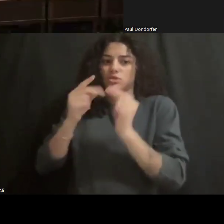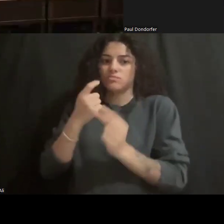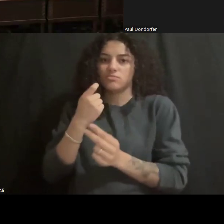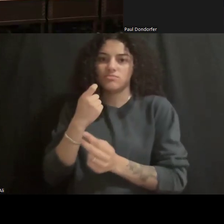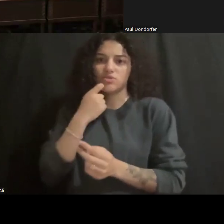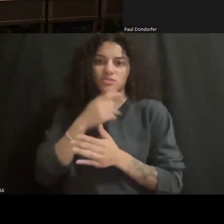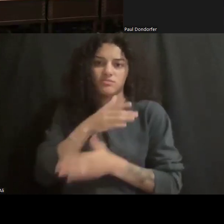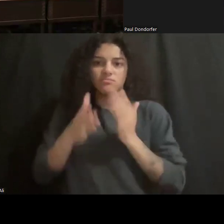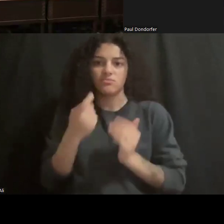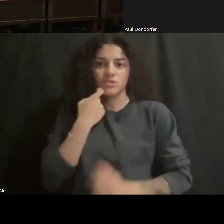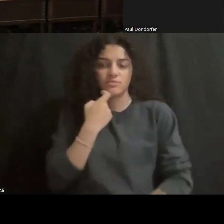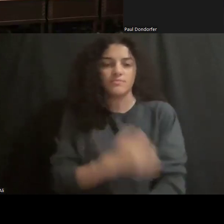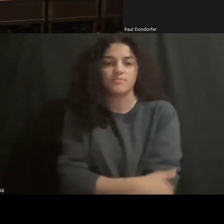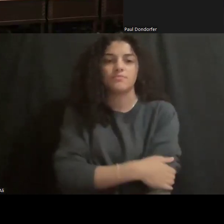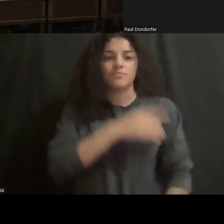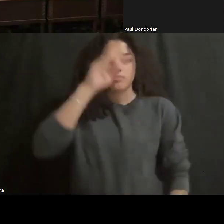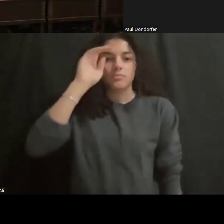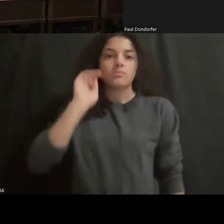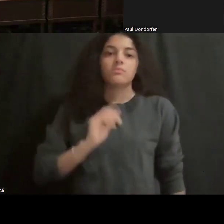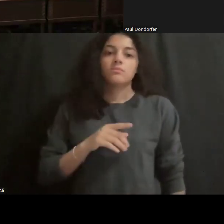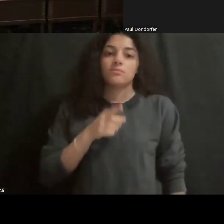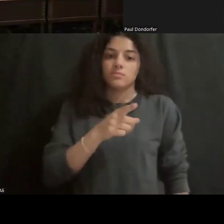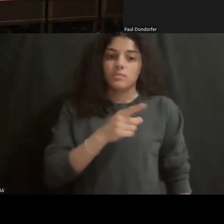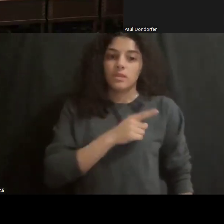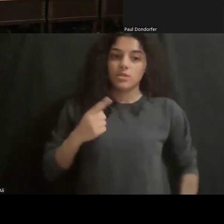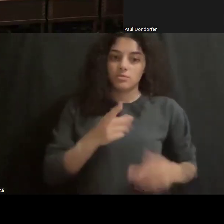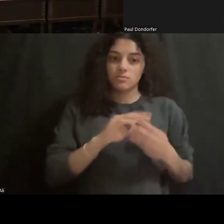through you Madame President to the administration The uh the response